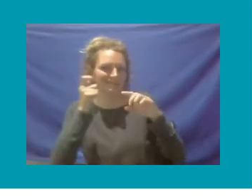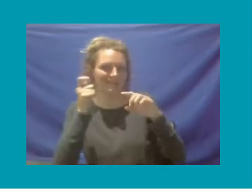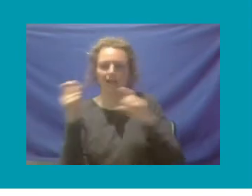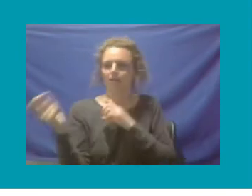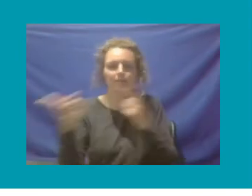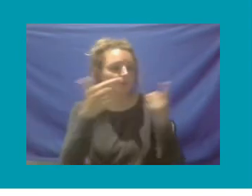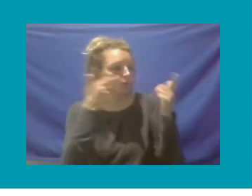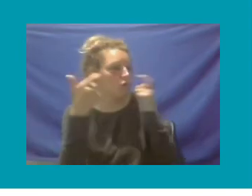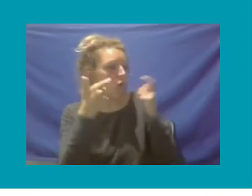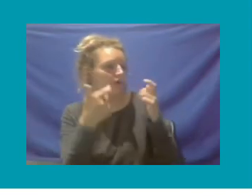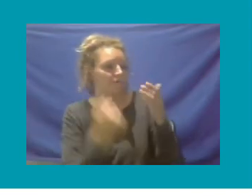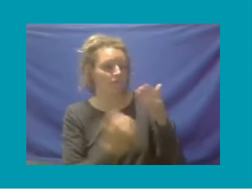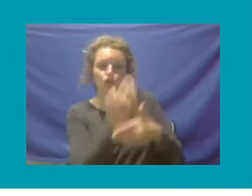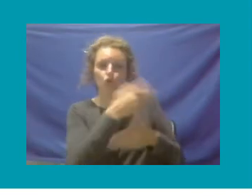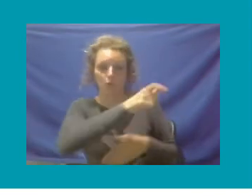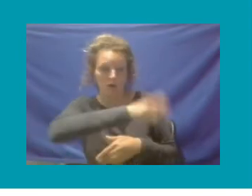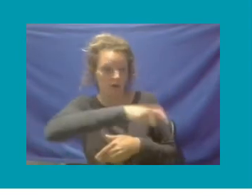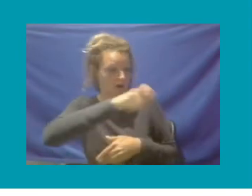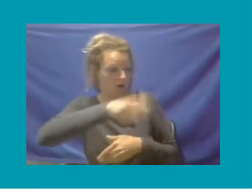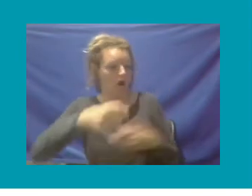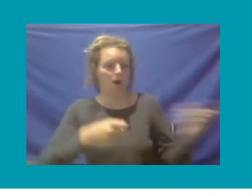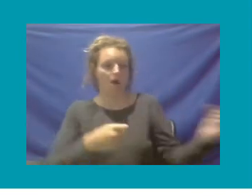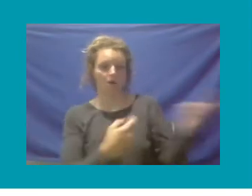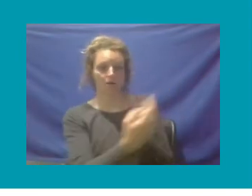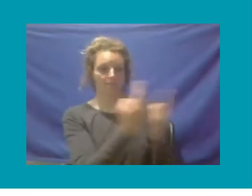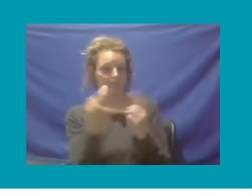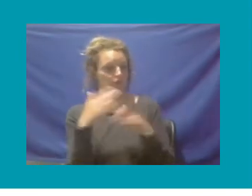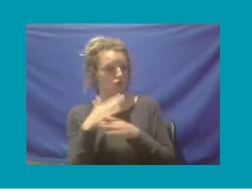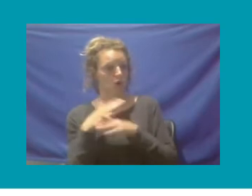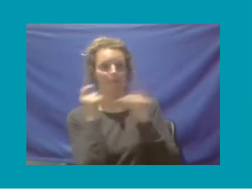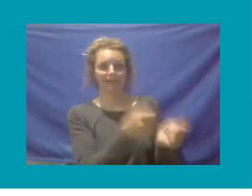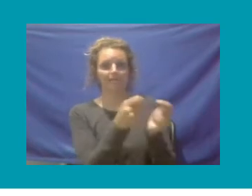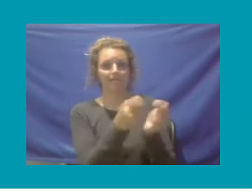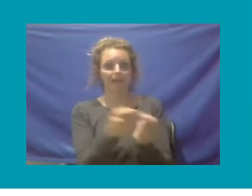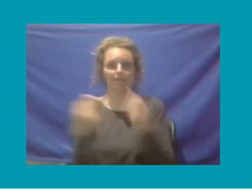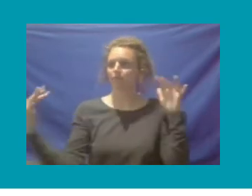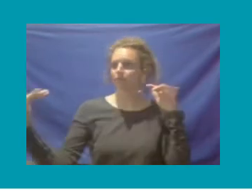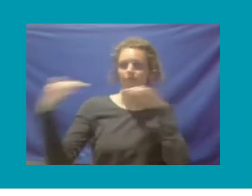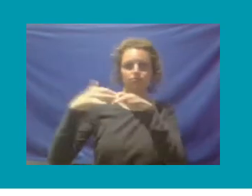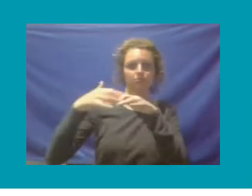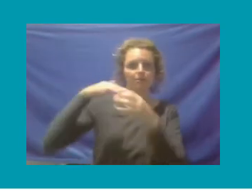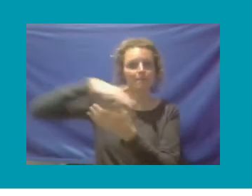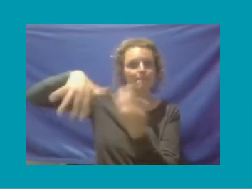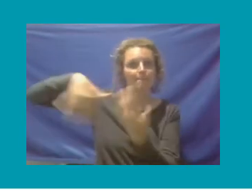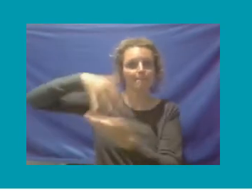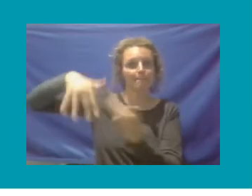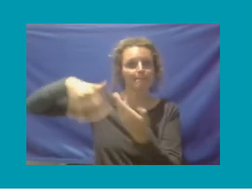Quickly into the into the program really was that the employers needed support. They wanted to employ.